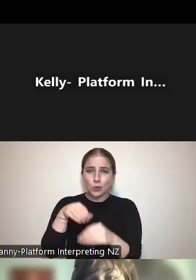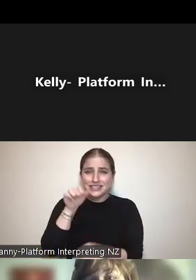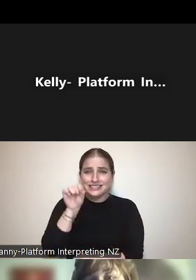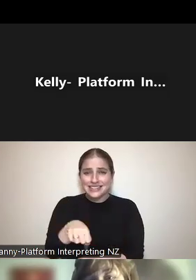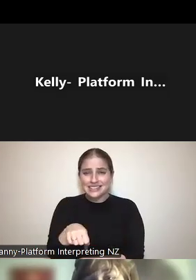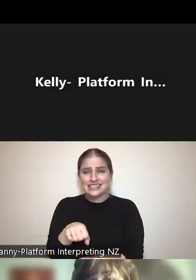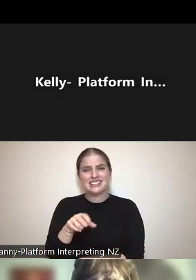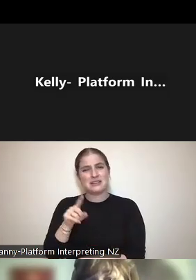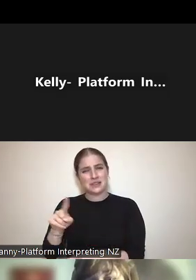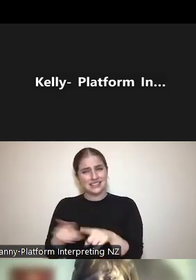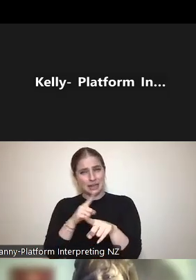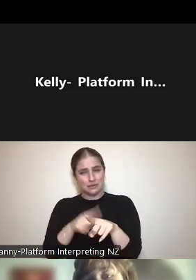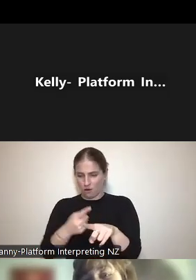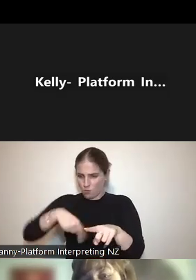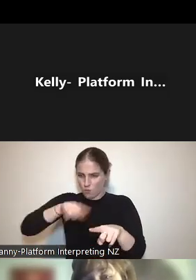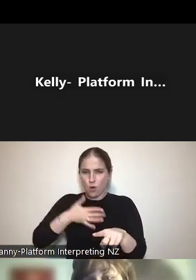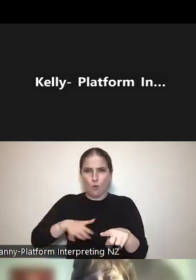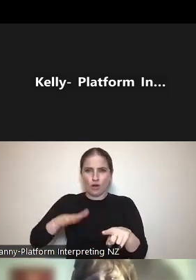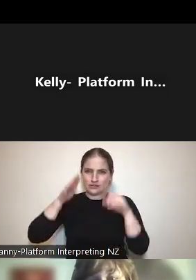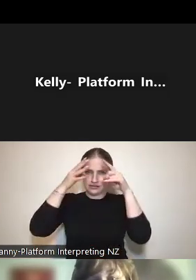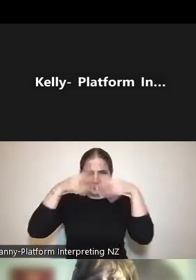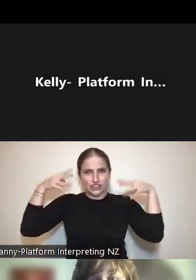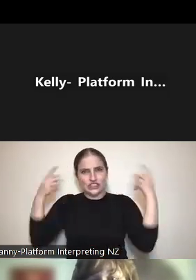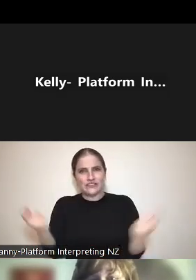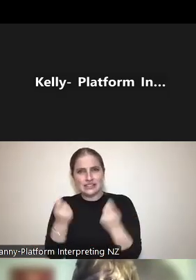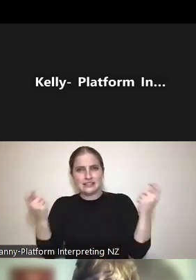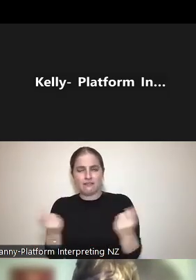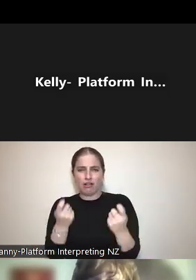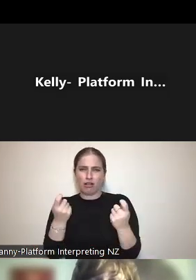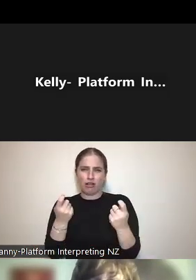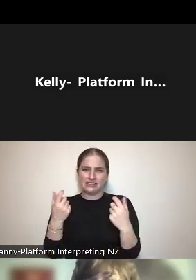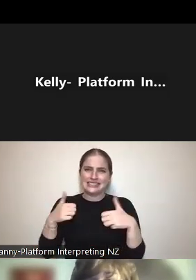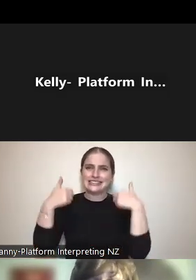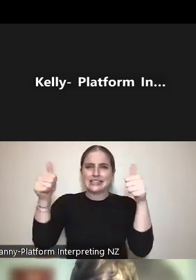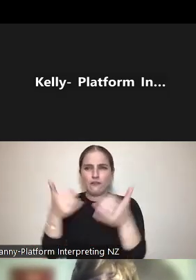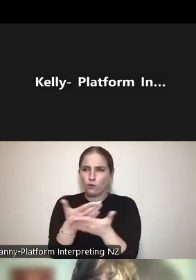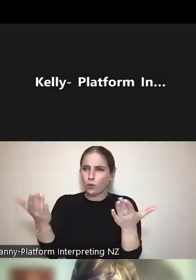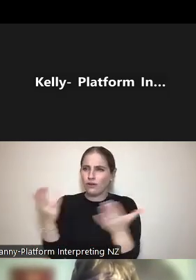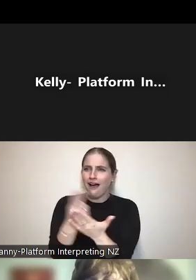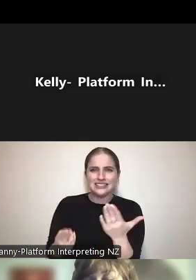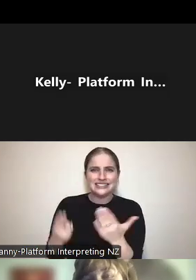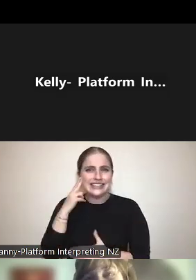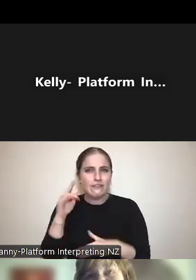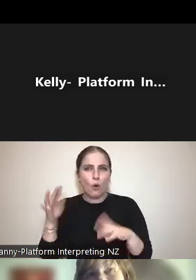to the festival to be as accessible to our artists who are Deaf or have disabilities, so